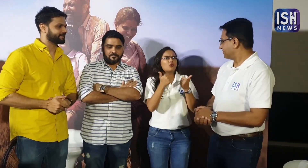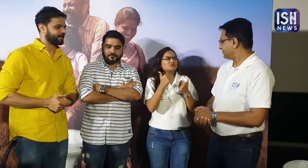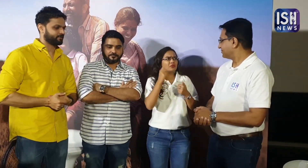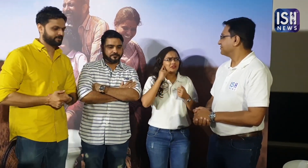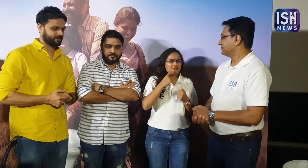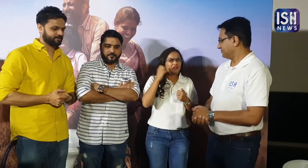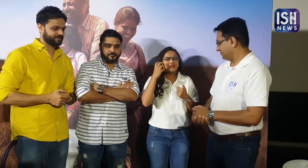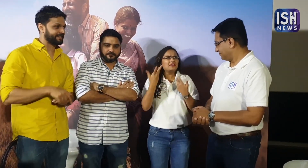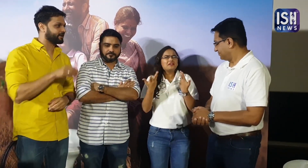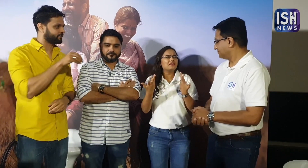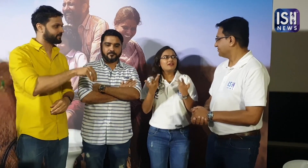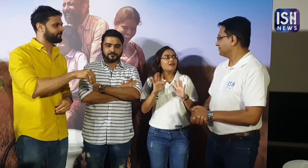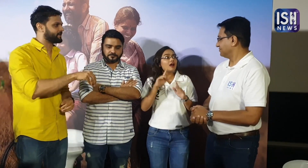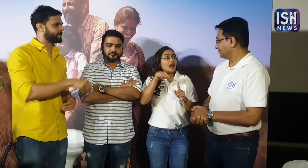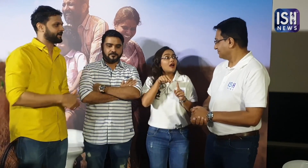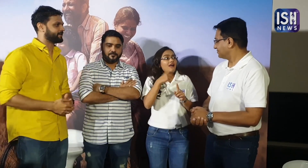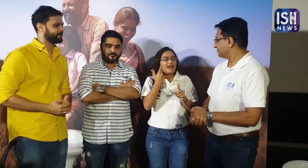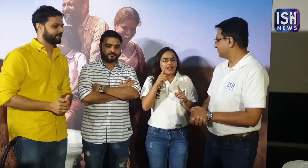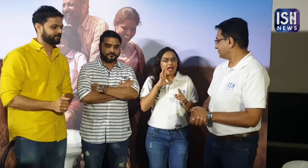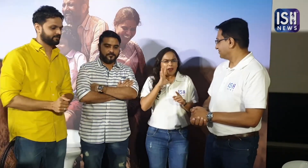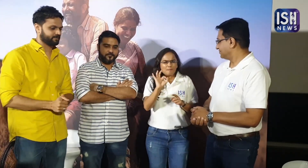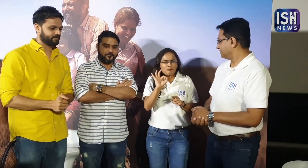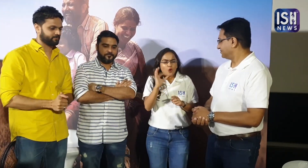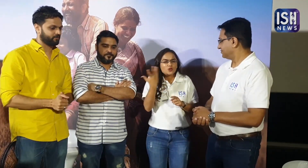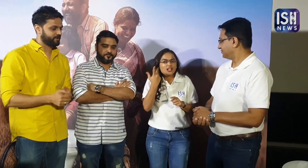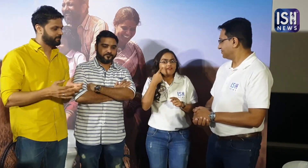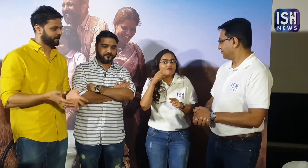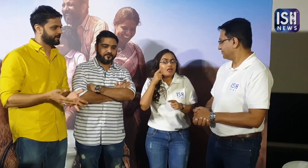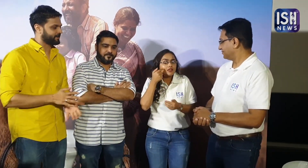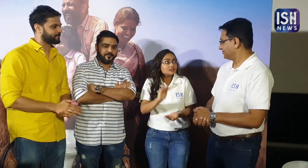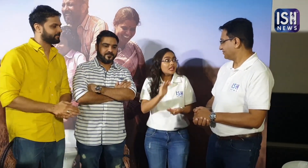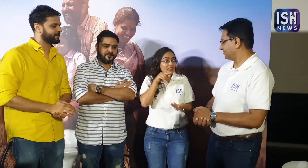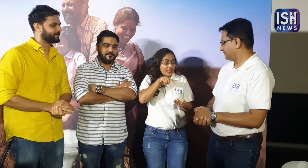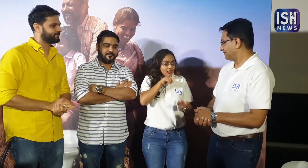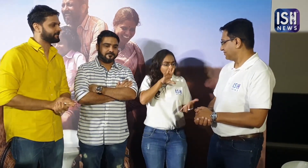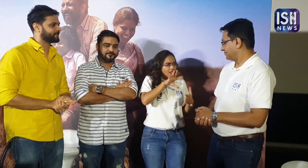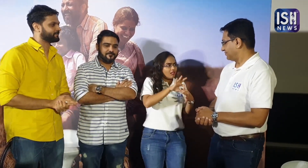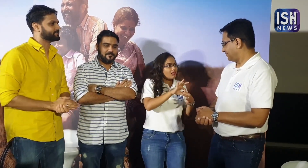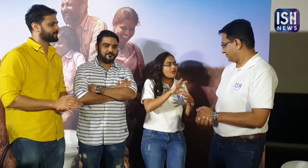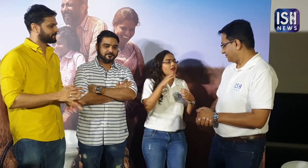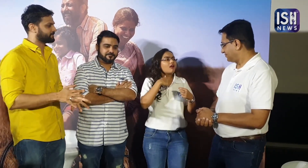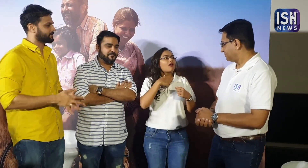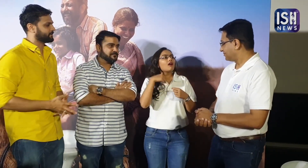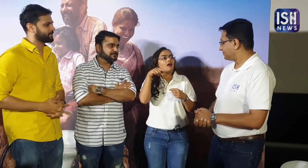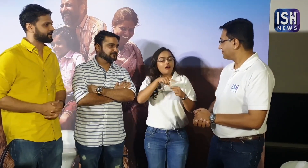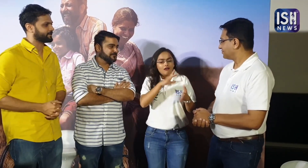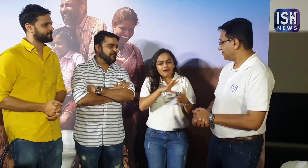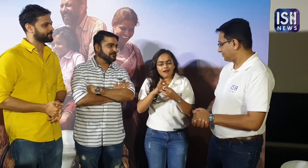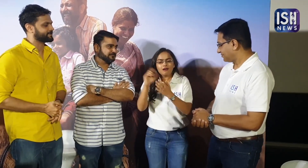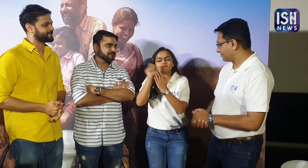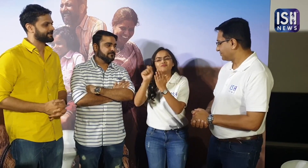That was the seed of the film. Keeping that in mind we created music for the film.